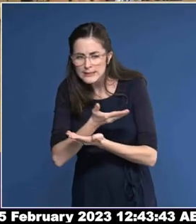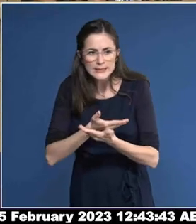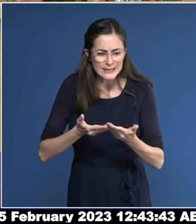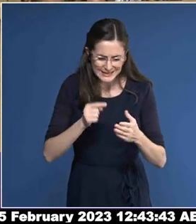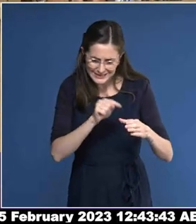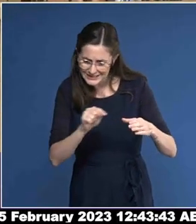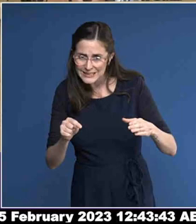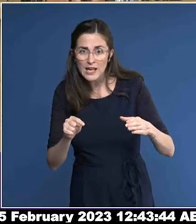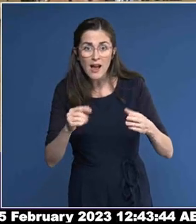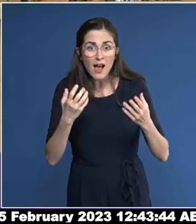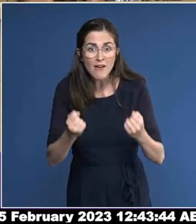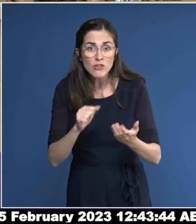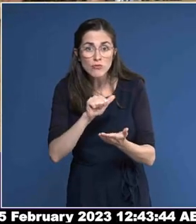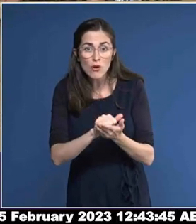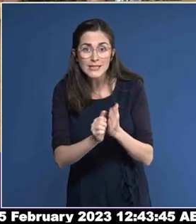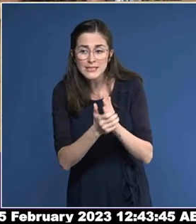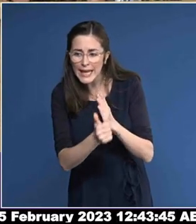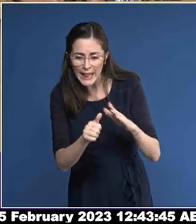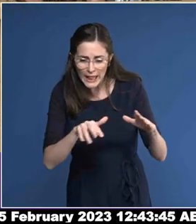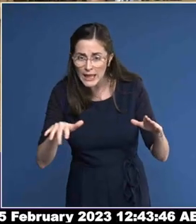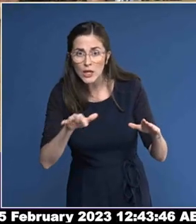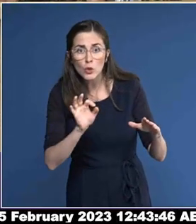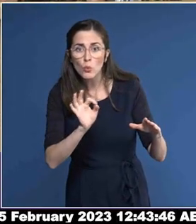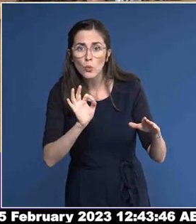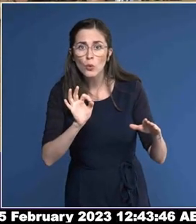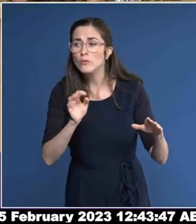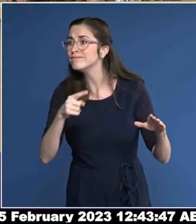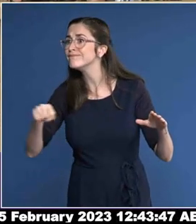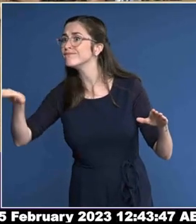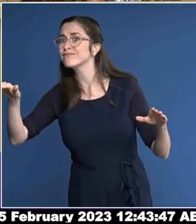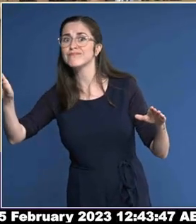formalise that process potentially in the form of advisory boards and other ways of